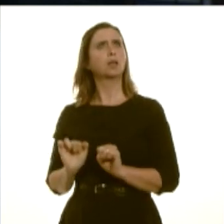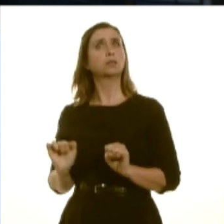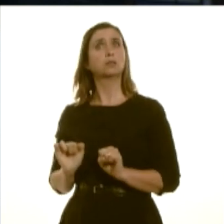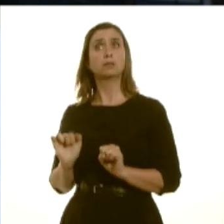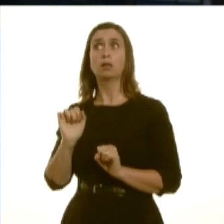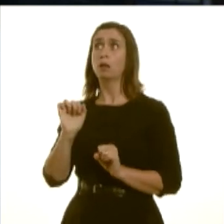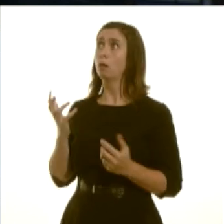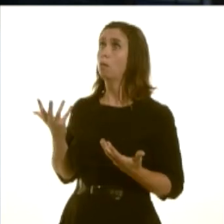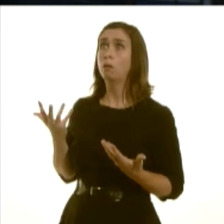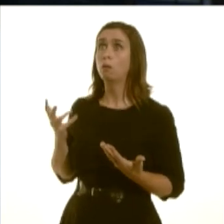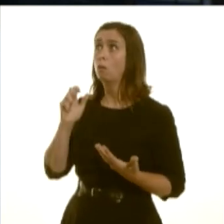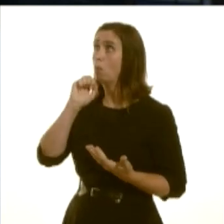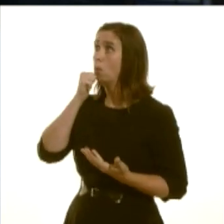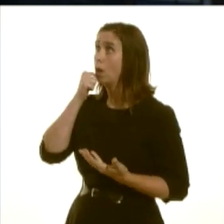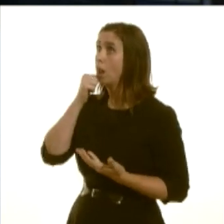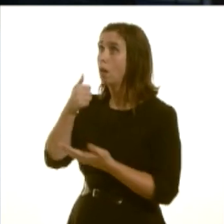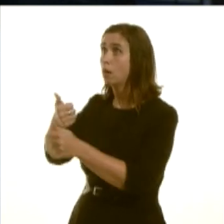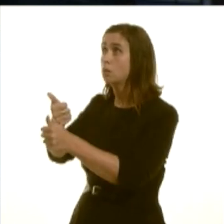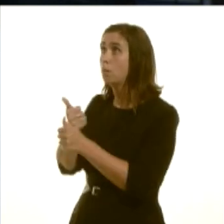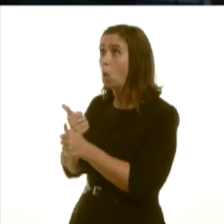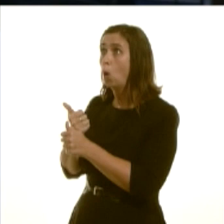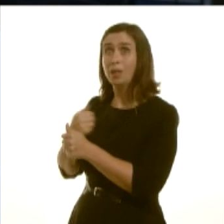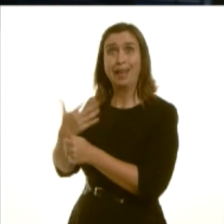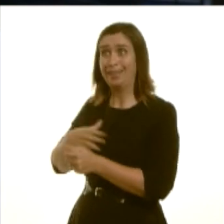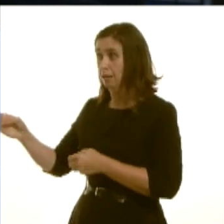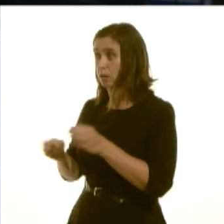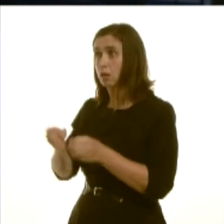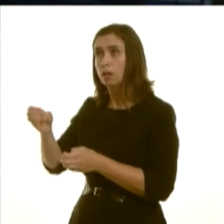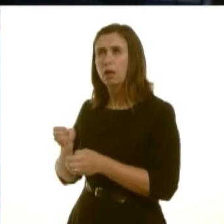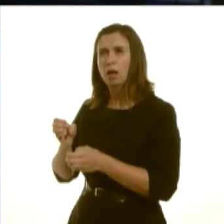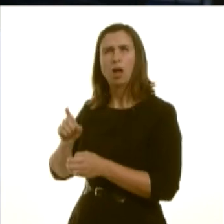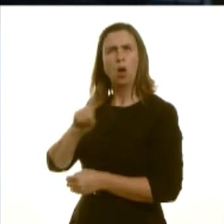support for him to take these three young men on. Why is he being put in this position,